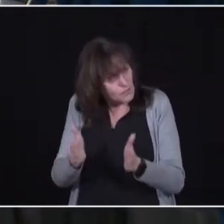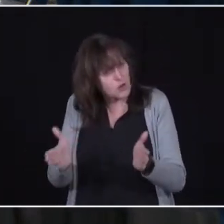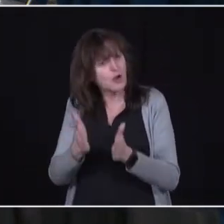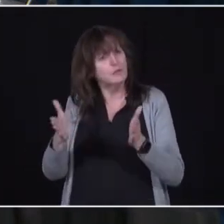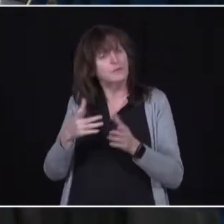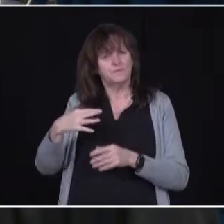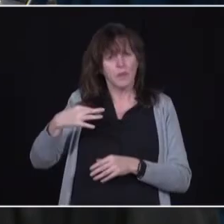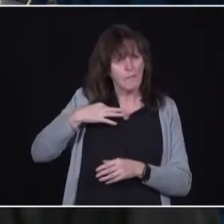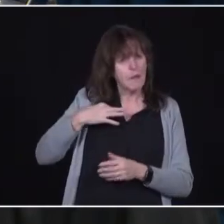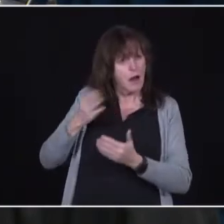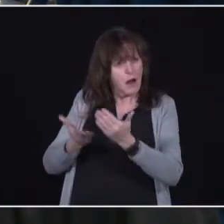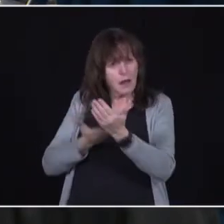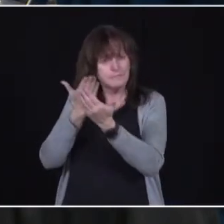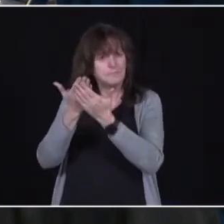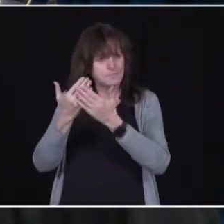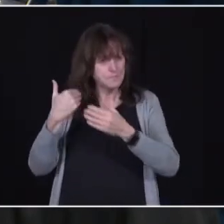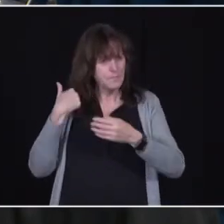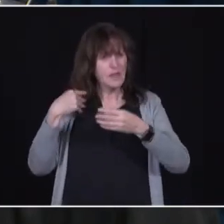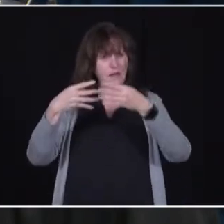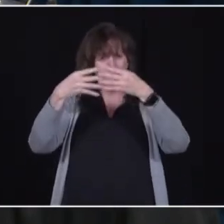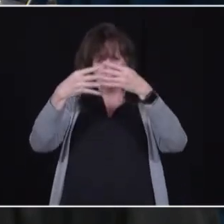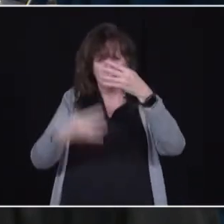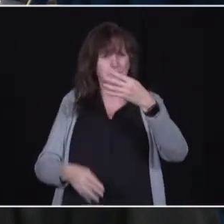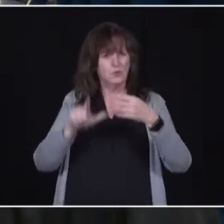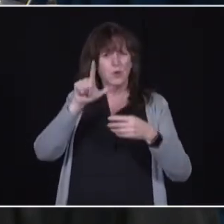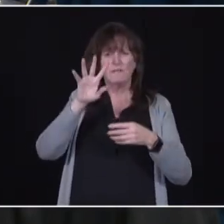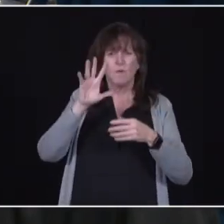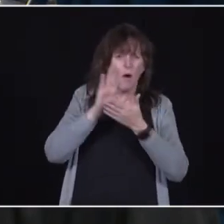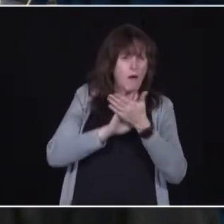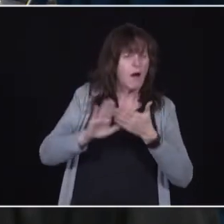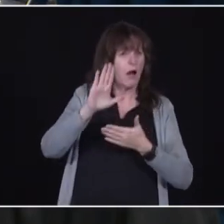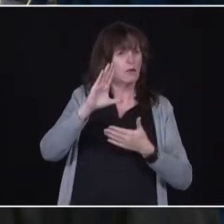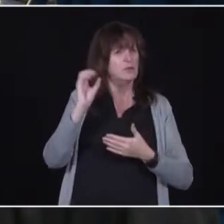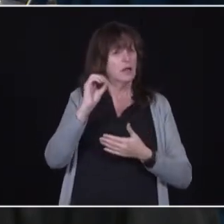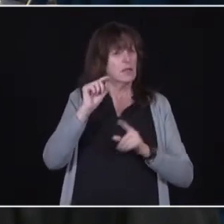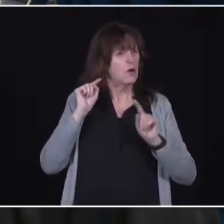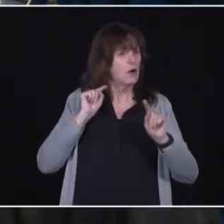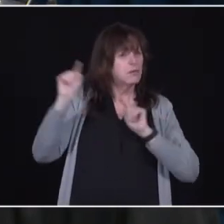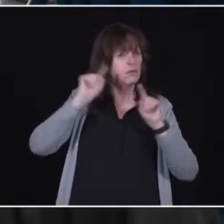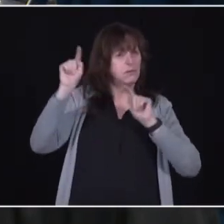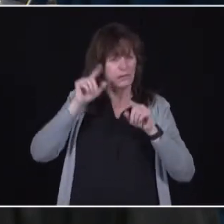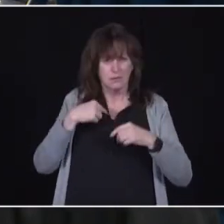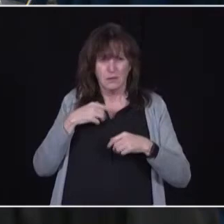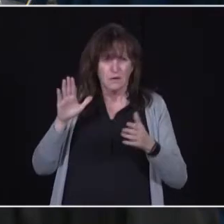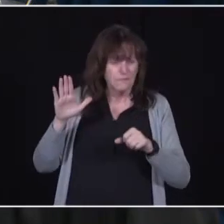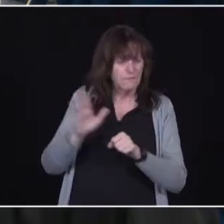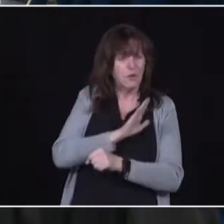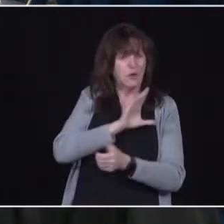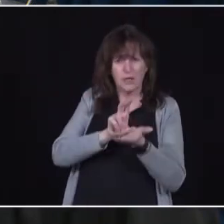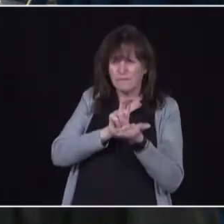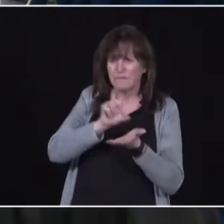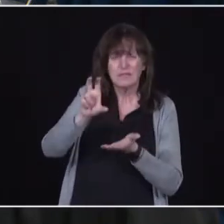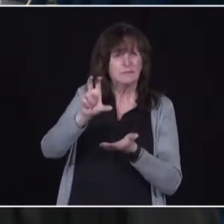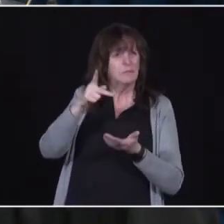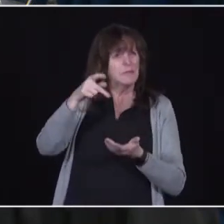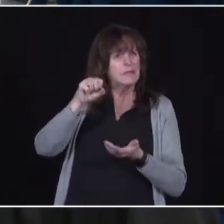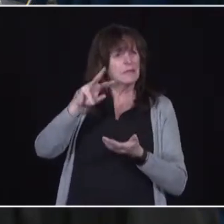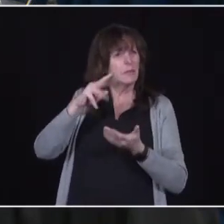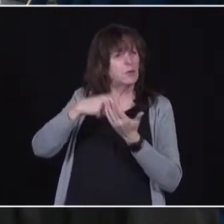to apply to one of the 24 Ontario colleges offering a fully funded PSW training program. Thanks to today's announcement. Need you.